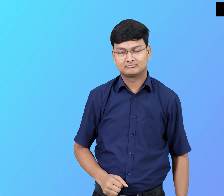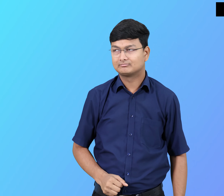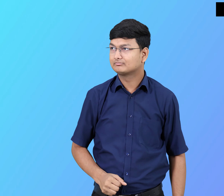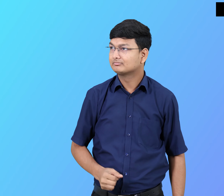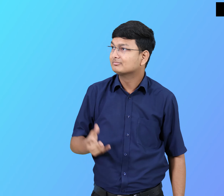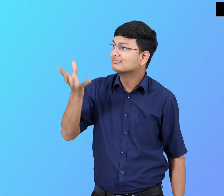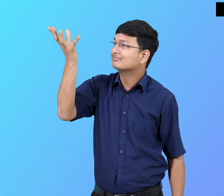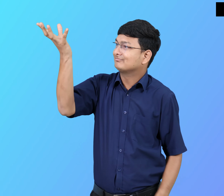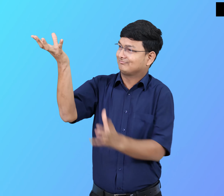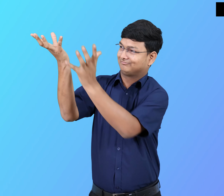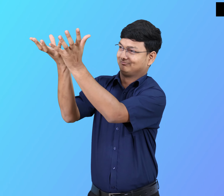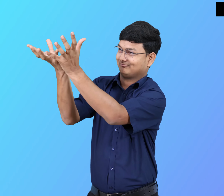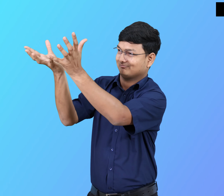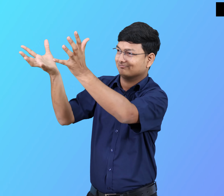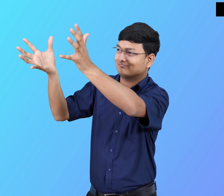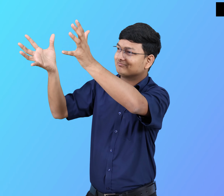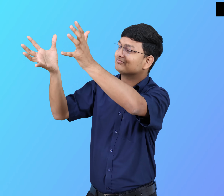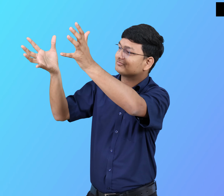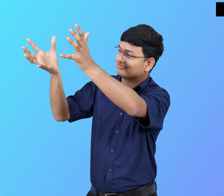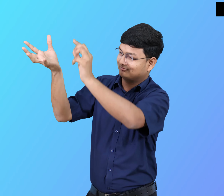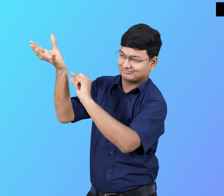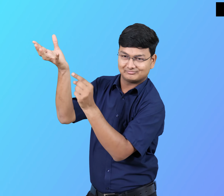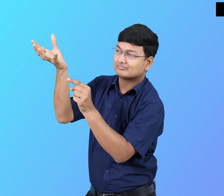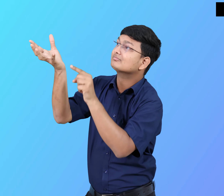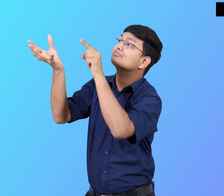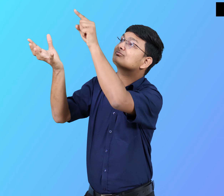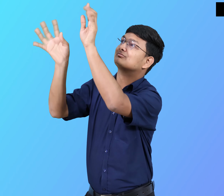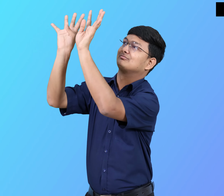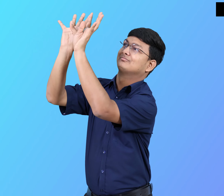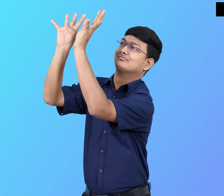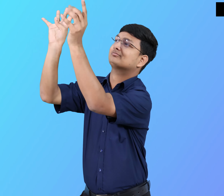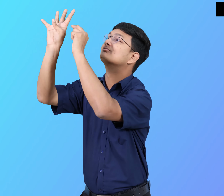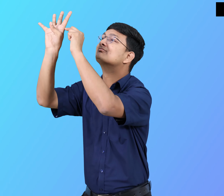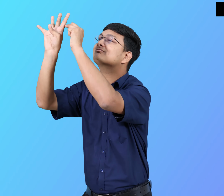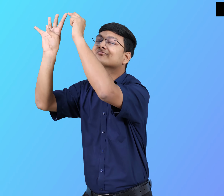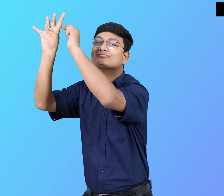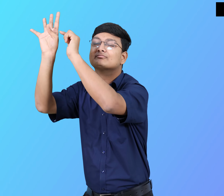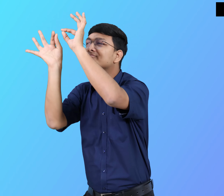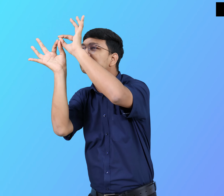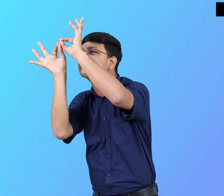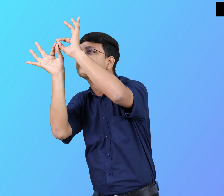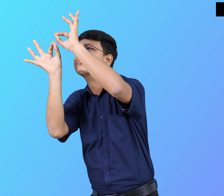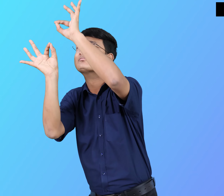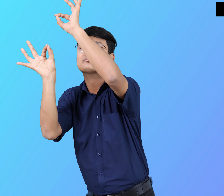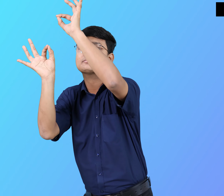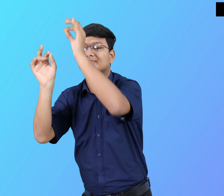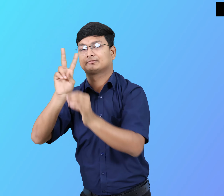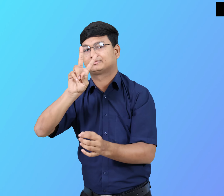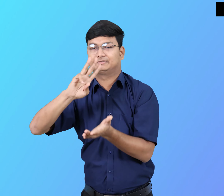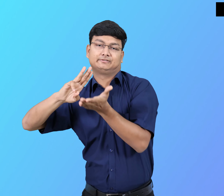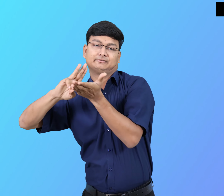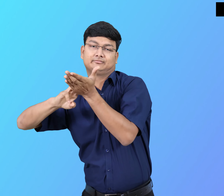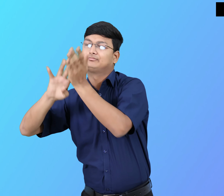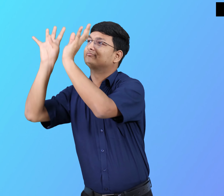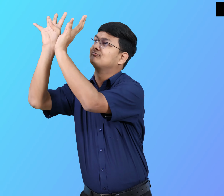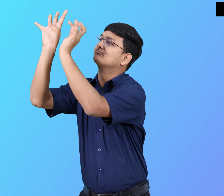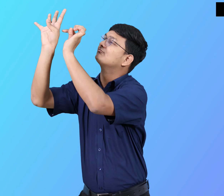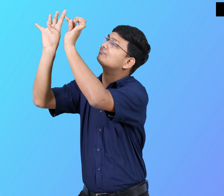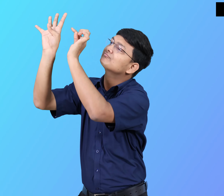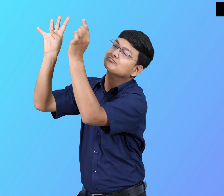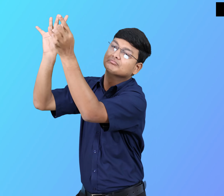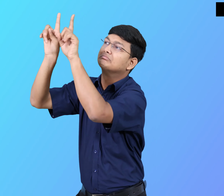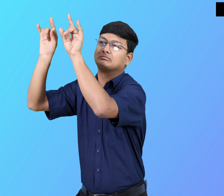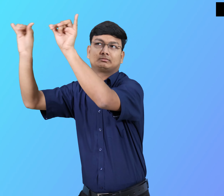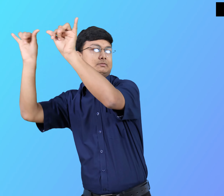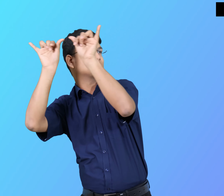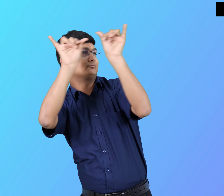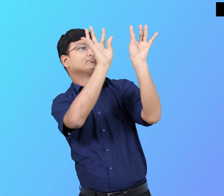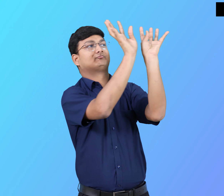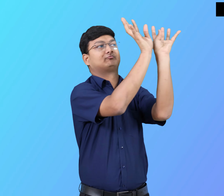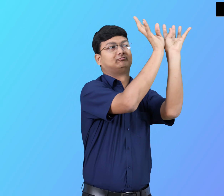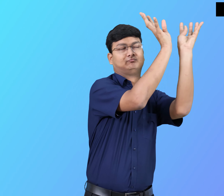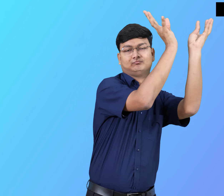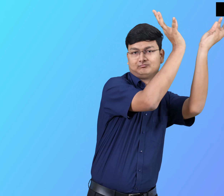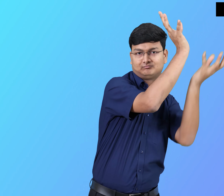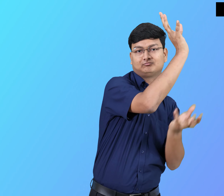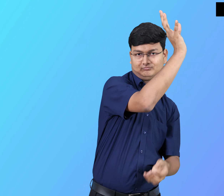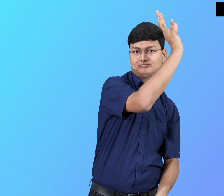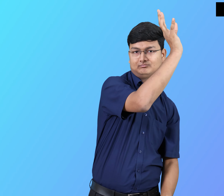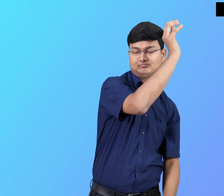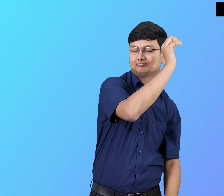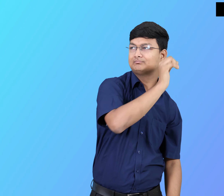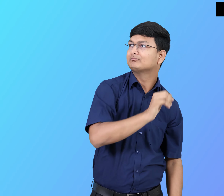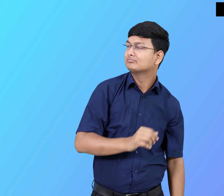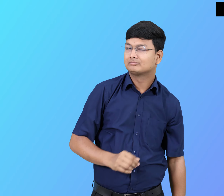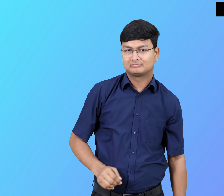The capitals on top of the pillars were shaped like flowers and were almost 2 metres tall.